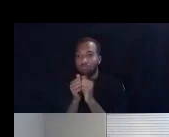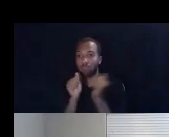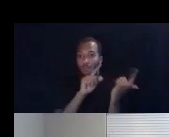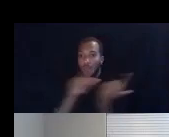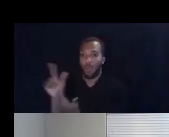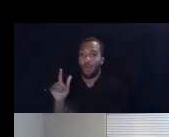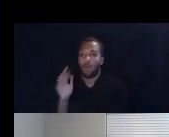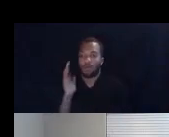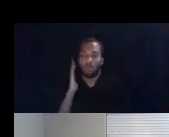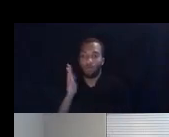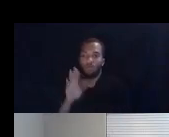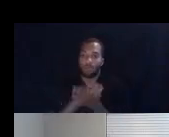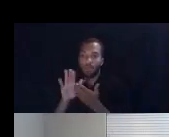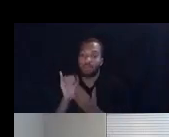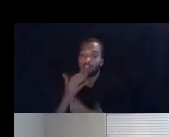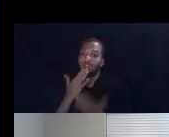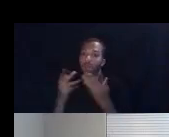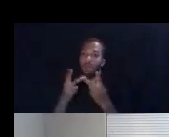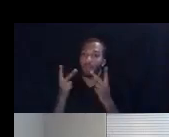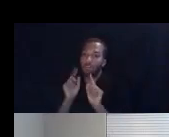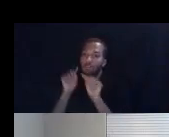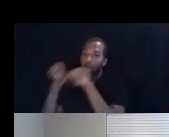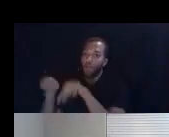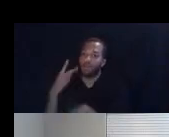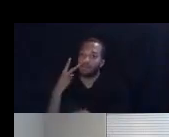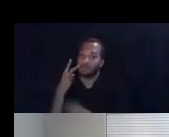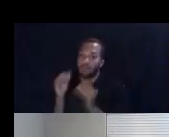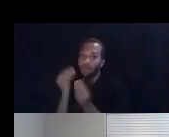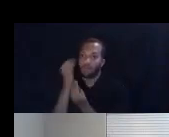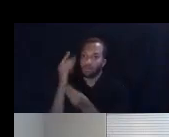that is also a great place to go to see information about what we have coming up.